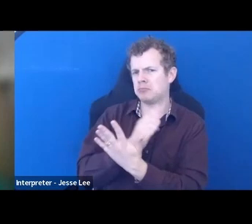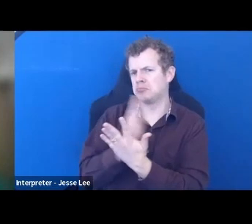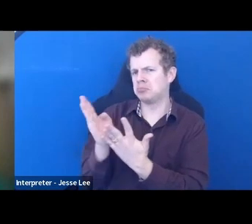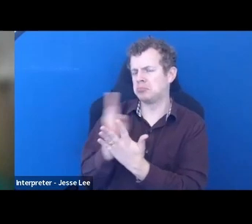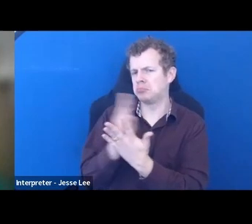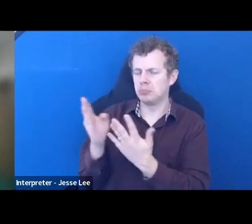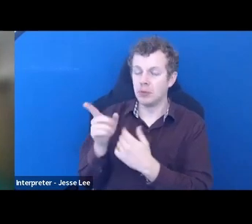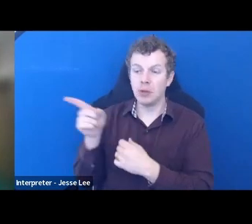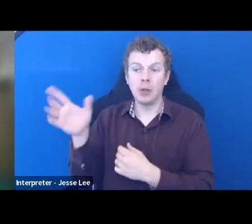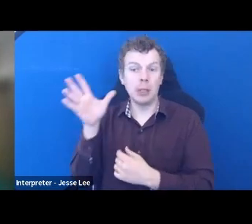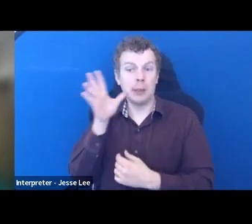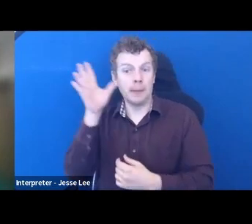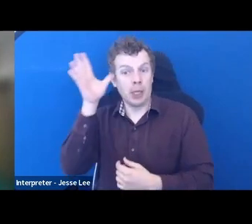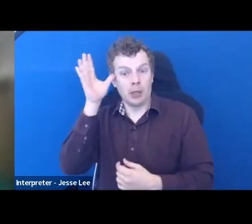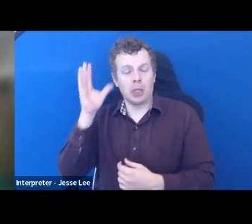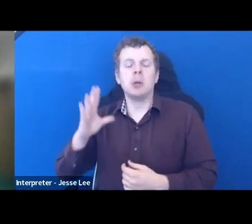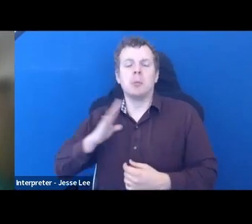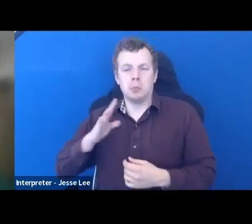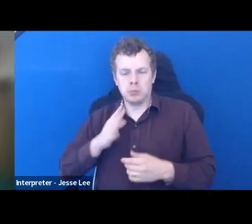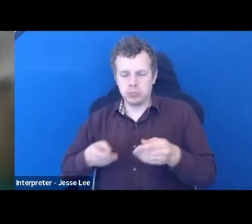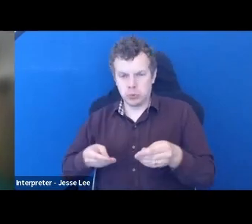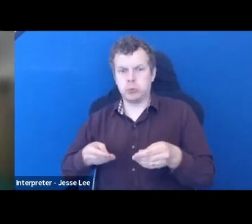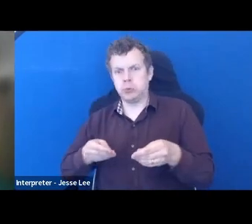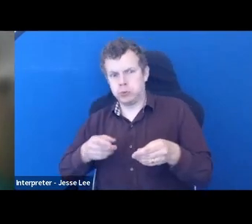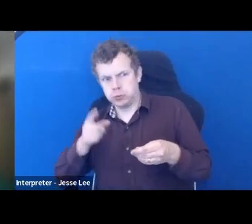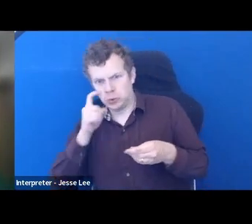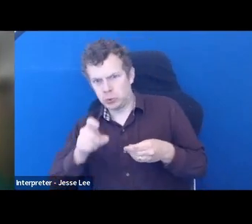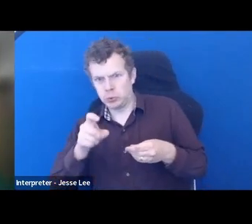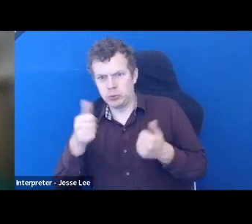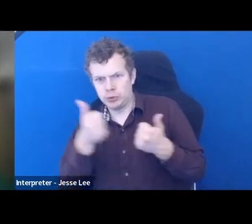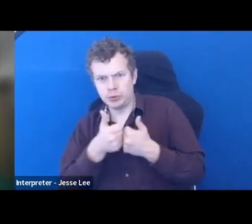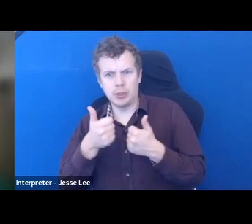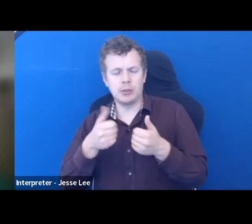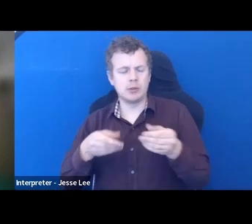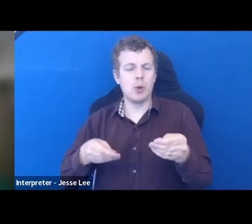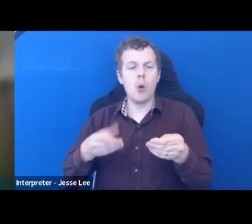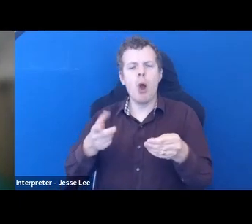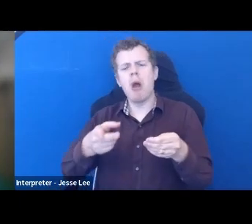you know they experience a lot of difficulties or they don't experience any difficulties at all.